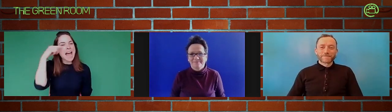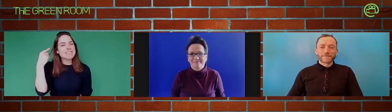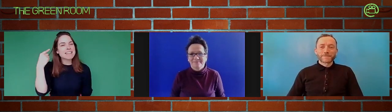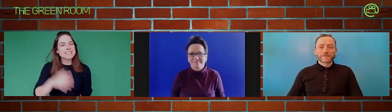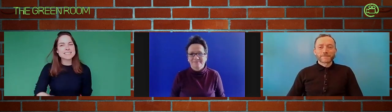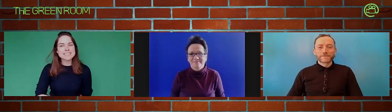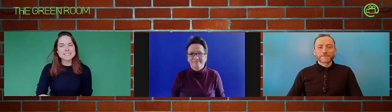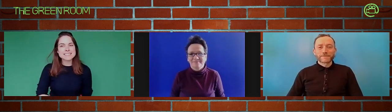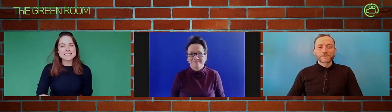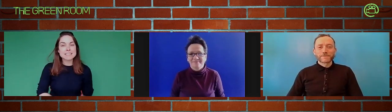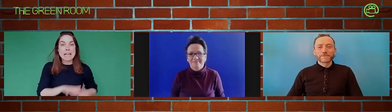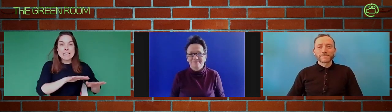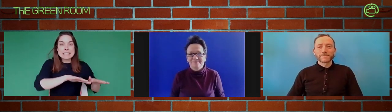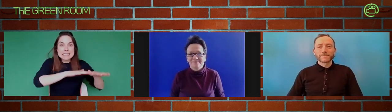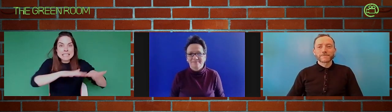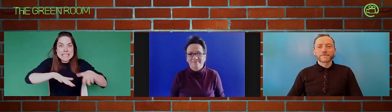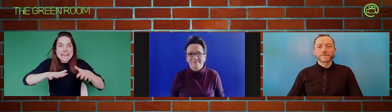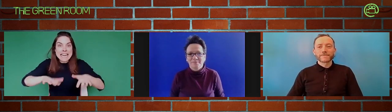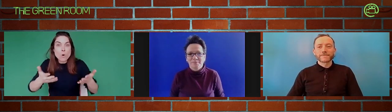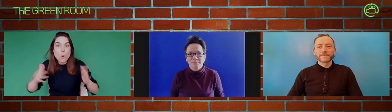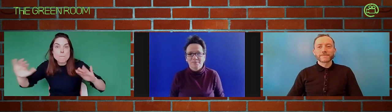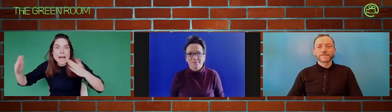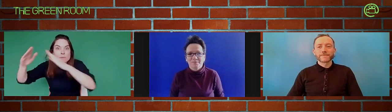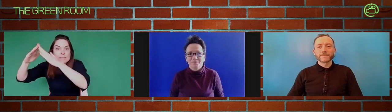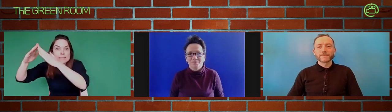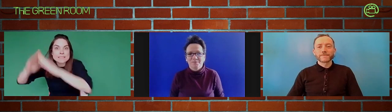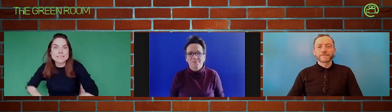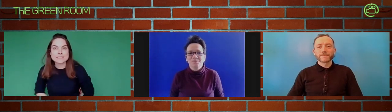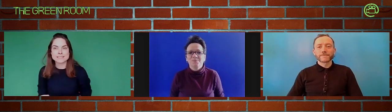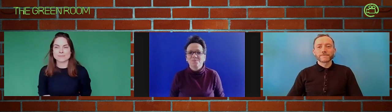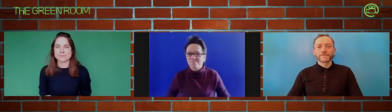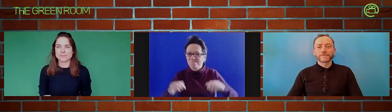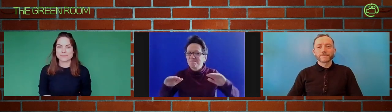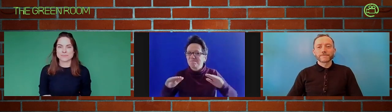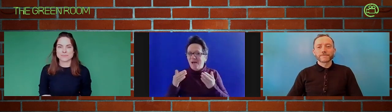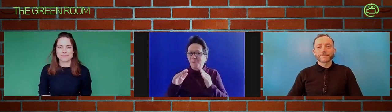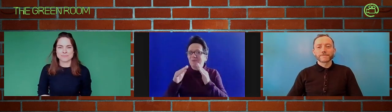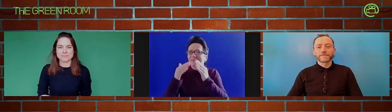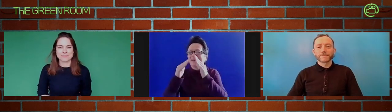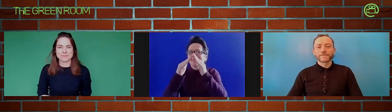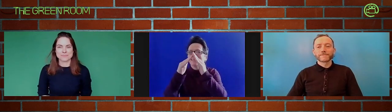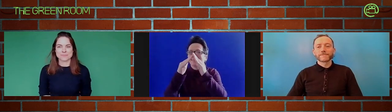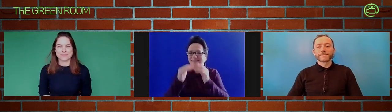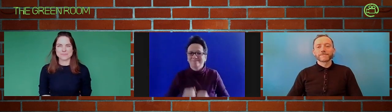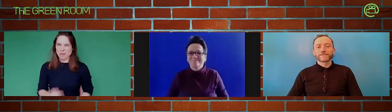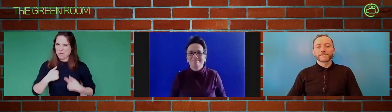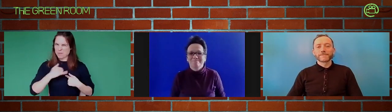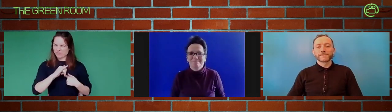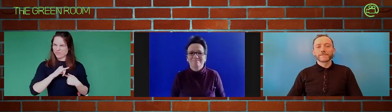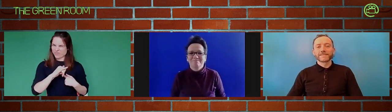Sea or mountains? HM: Mountains. Yay! A mountain girl, me.